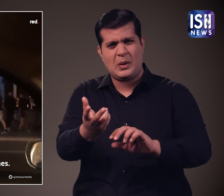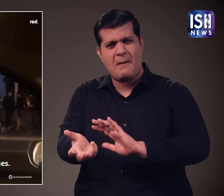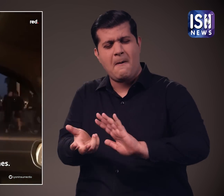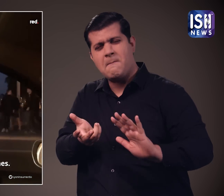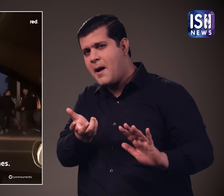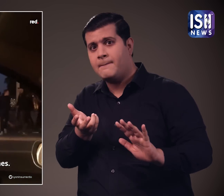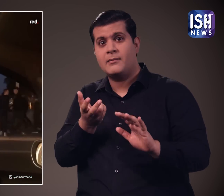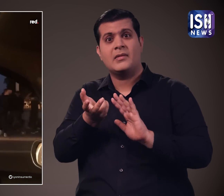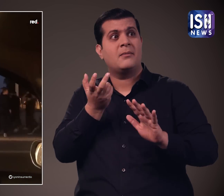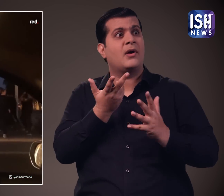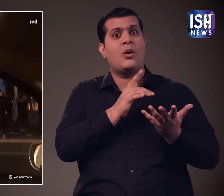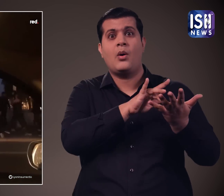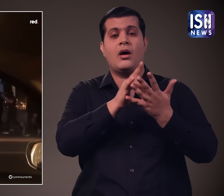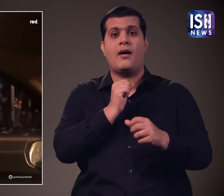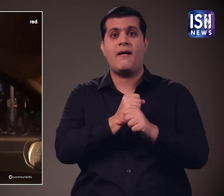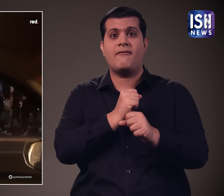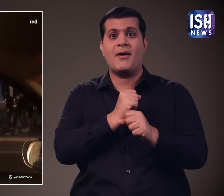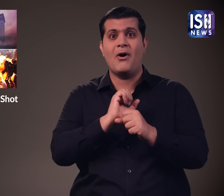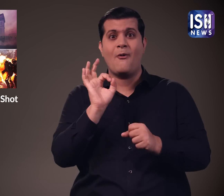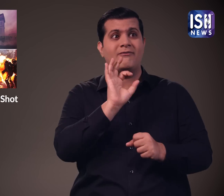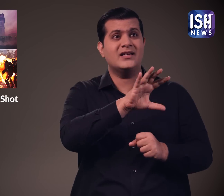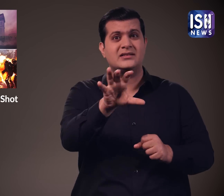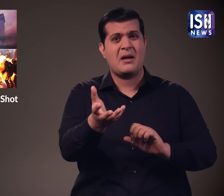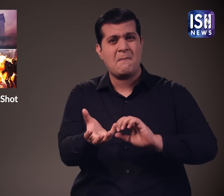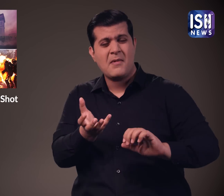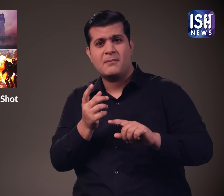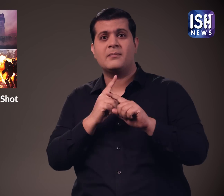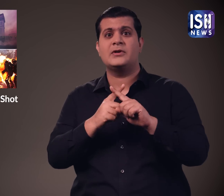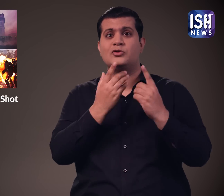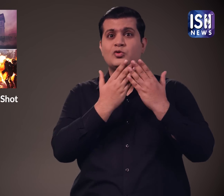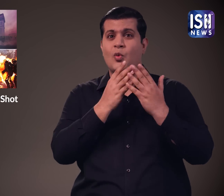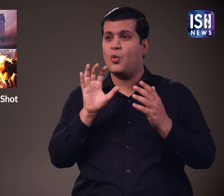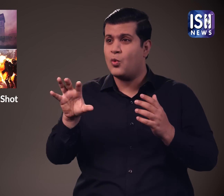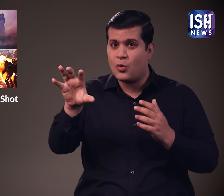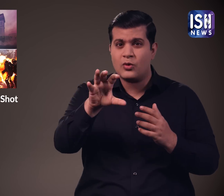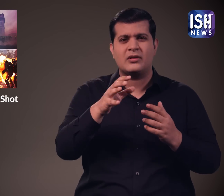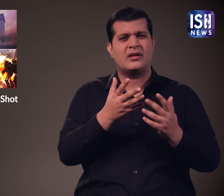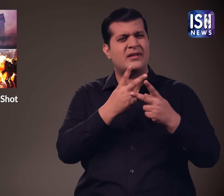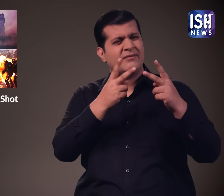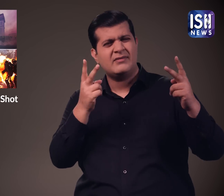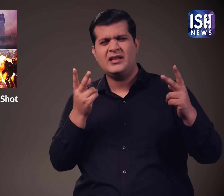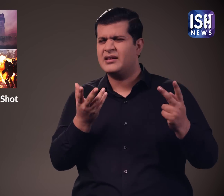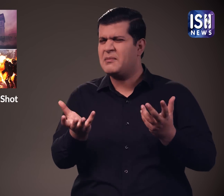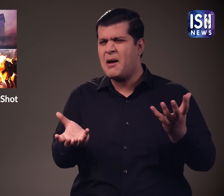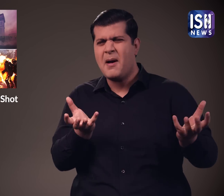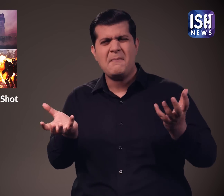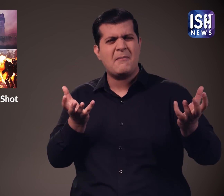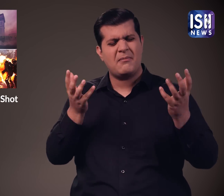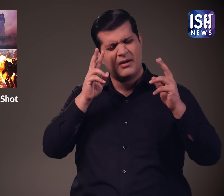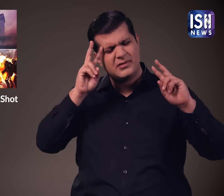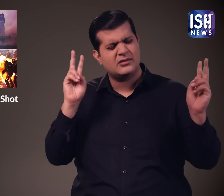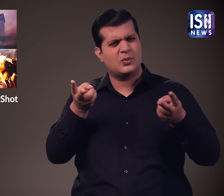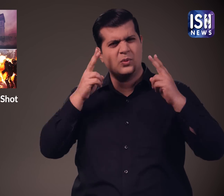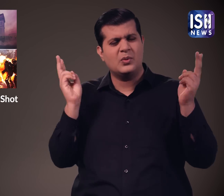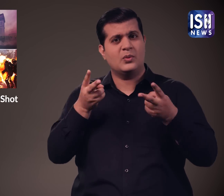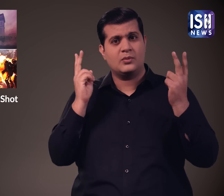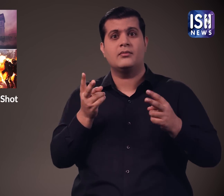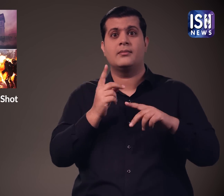They vandalised government institutions, schools, etc.